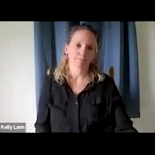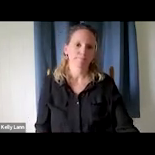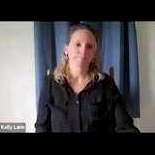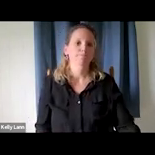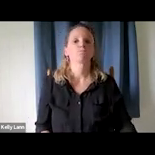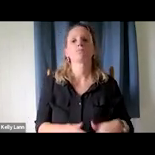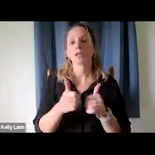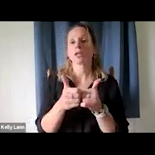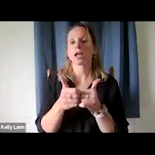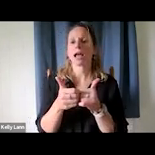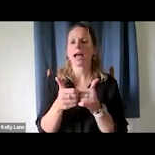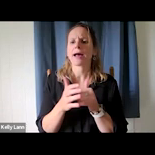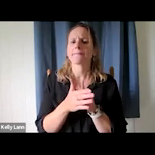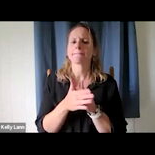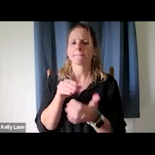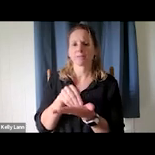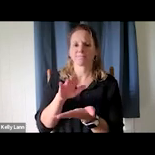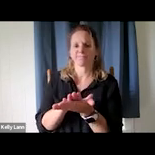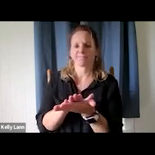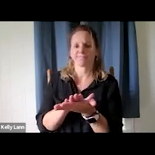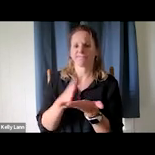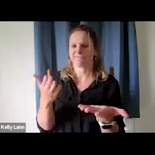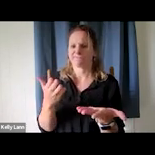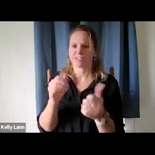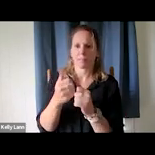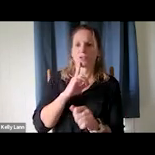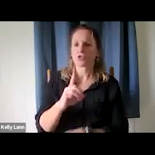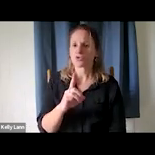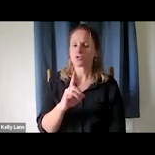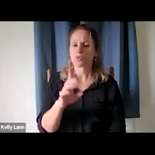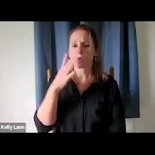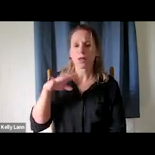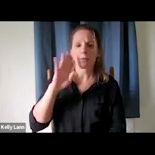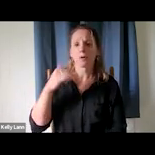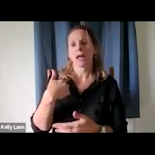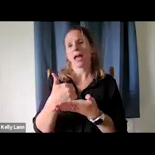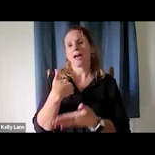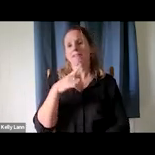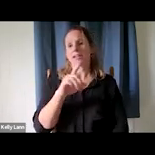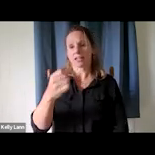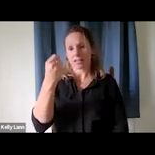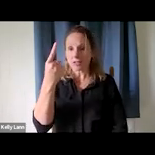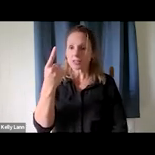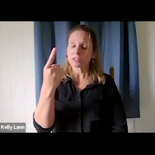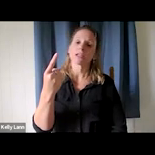So how do you document, how do we make sure that we help DDS understand that it's not material to the illness?